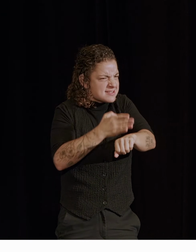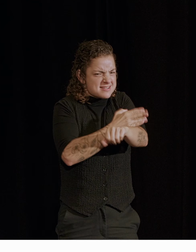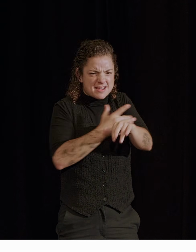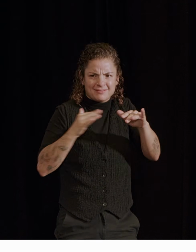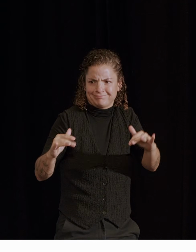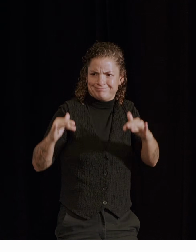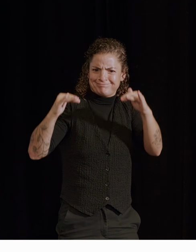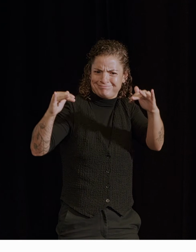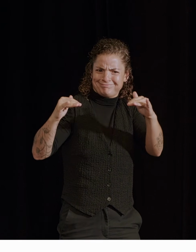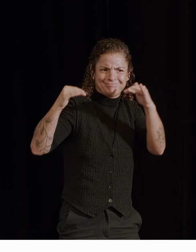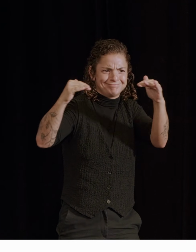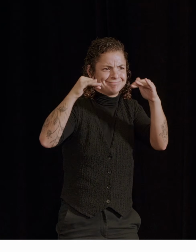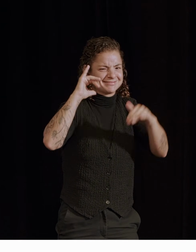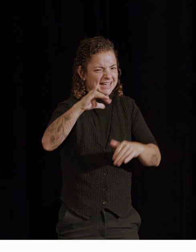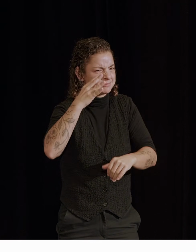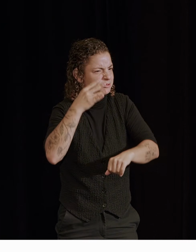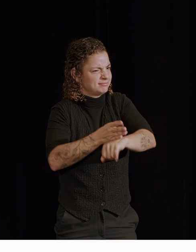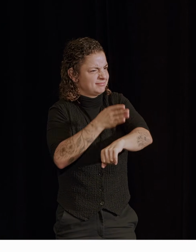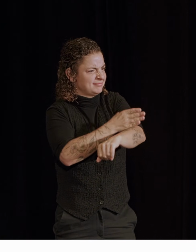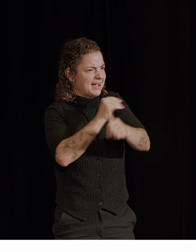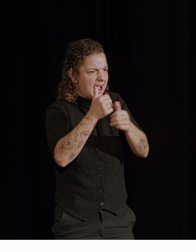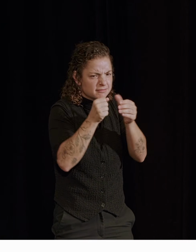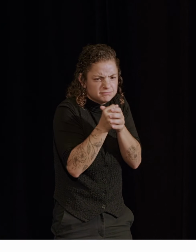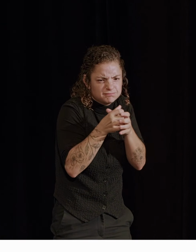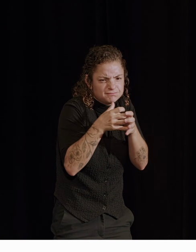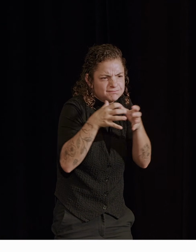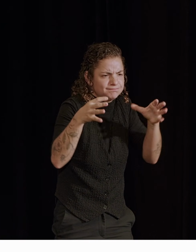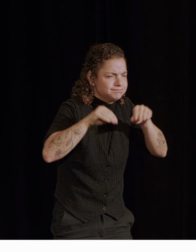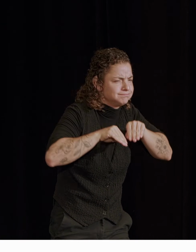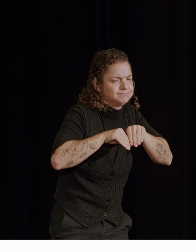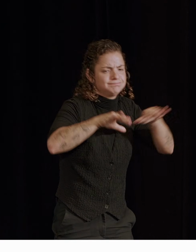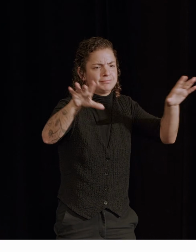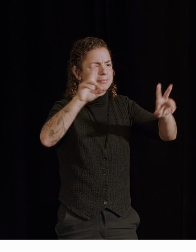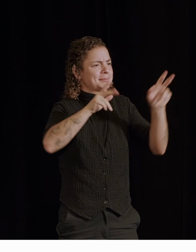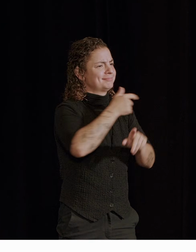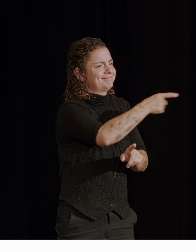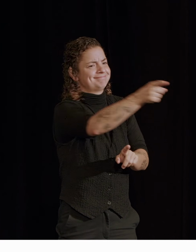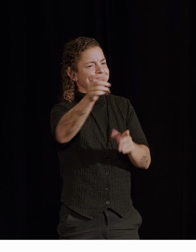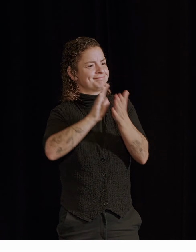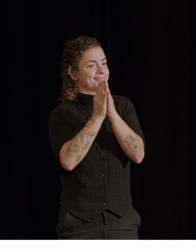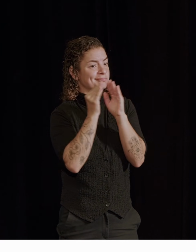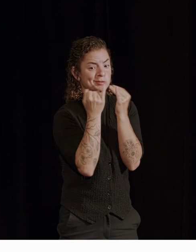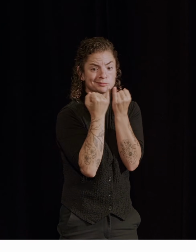How do they reduce friction in everyday life? Are they making your lives better? And how do